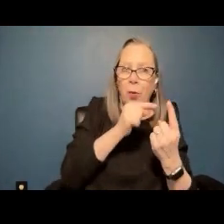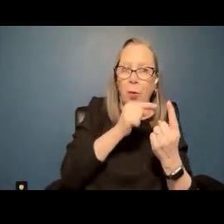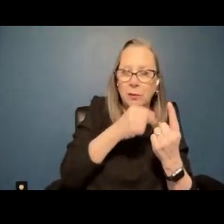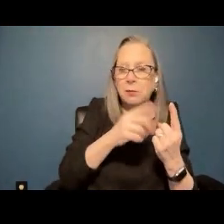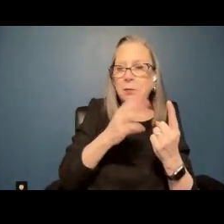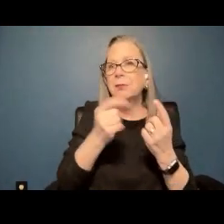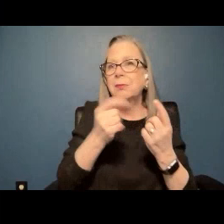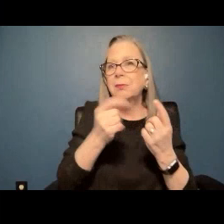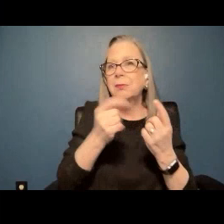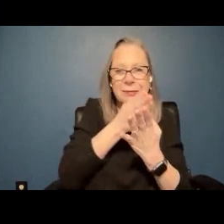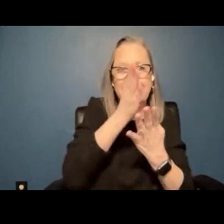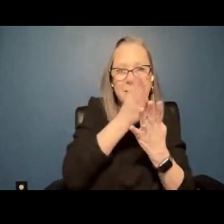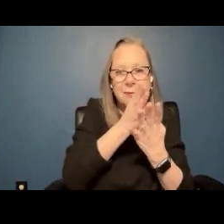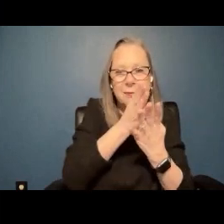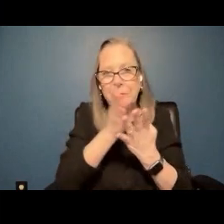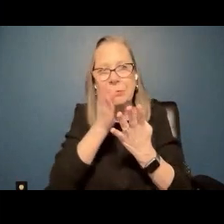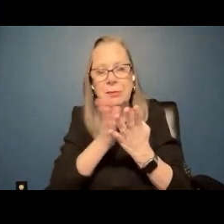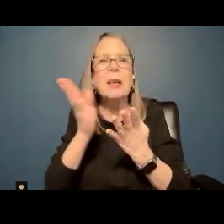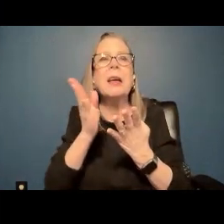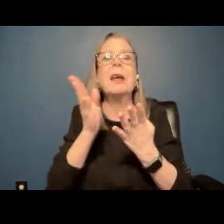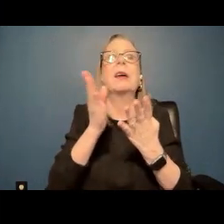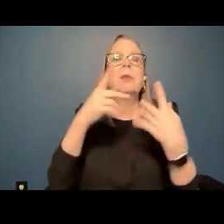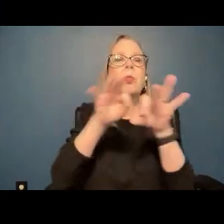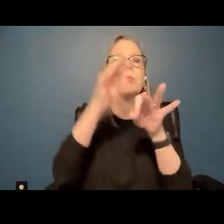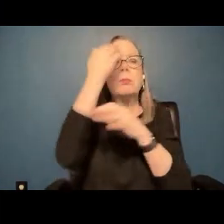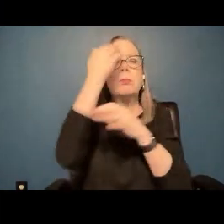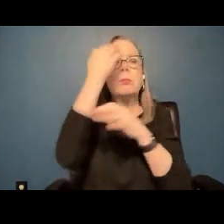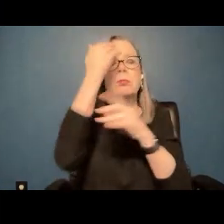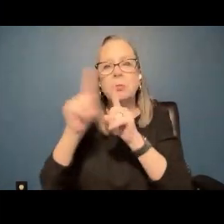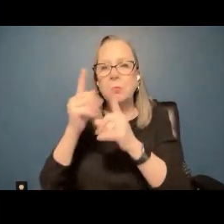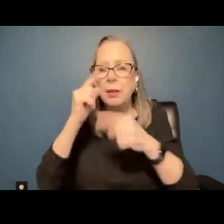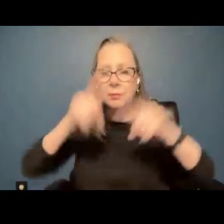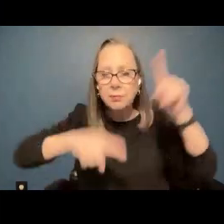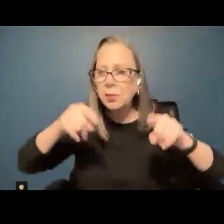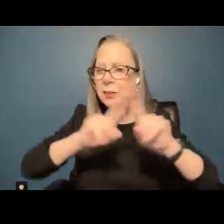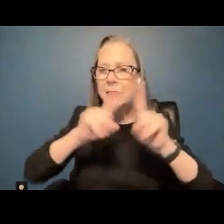that direct care workers provide and the diversity of roles that compose this workforce.